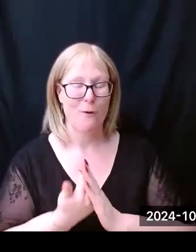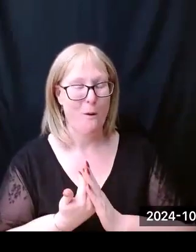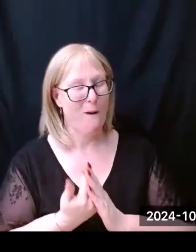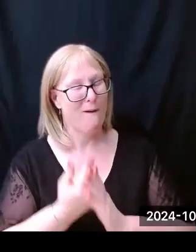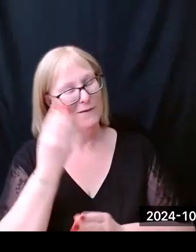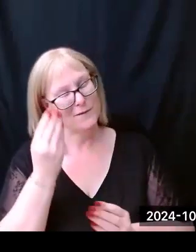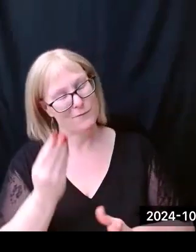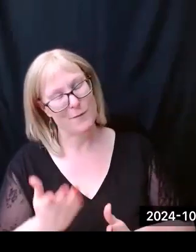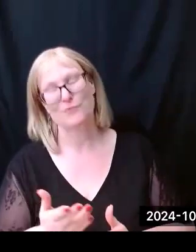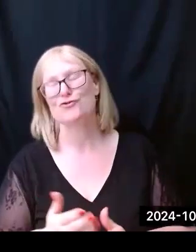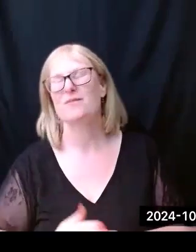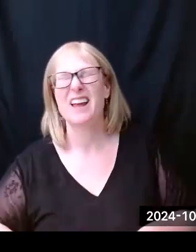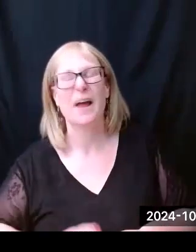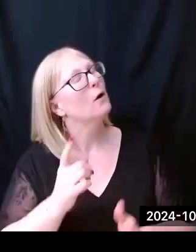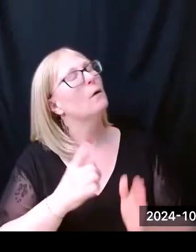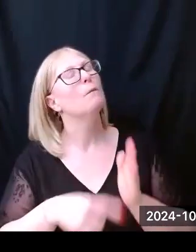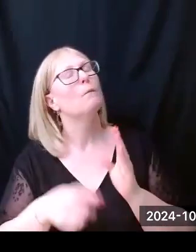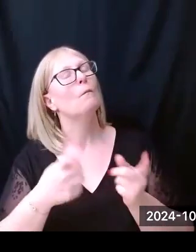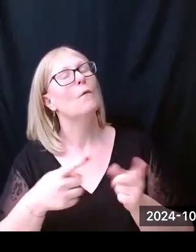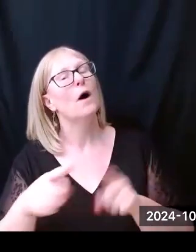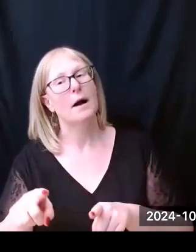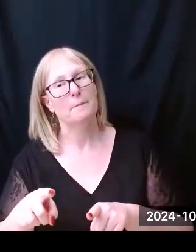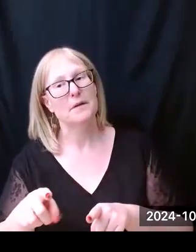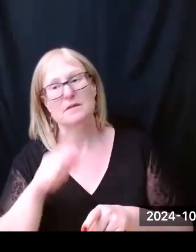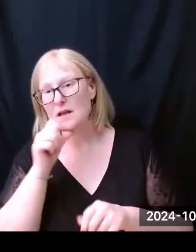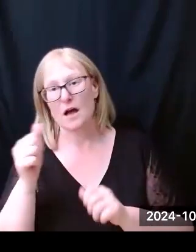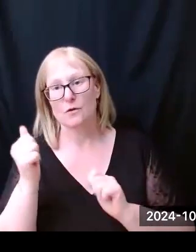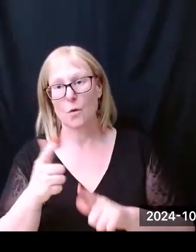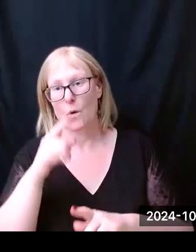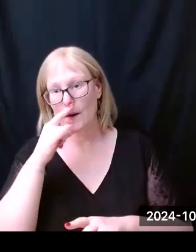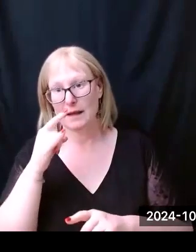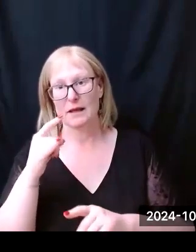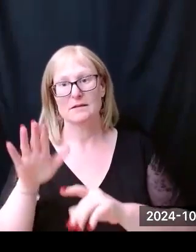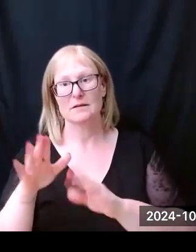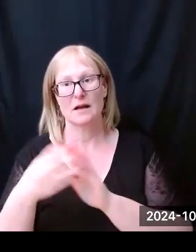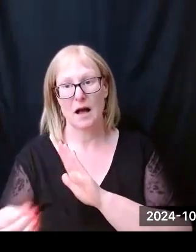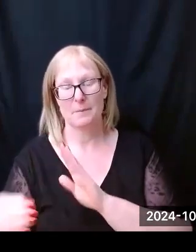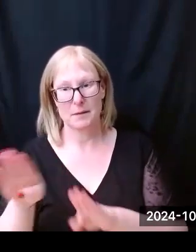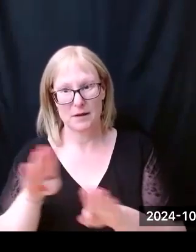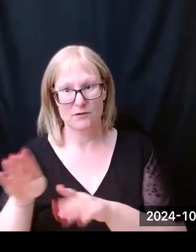So what happens with some, so not all children copy behaviors, but we know some kiddos do.